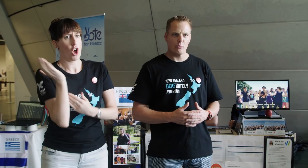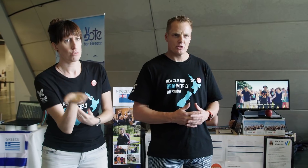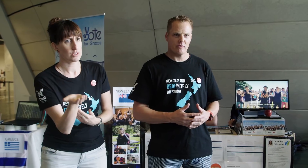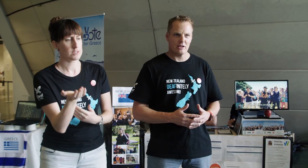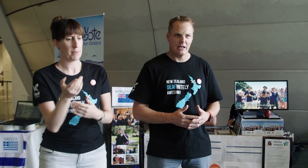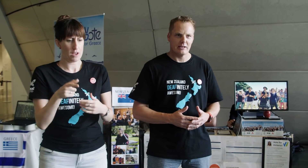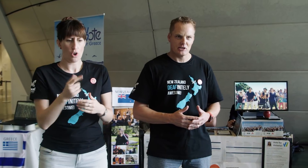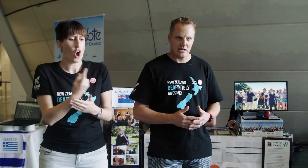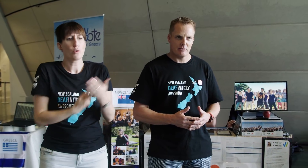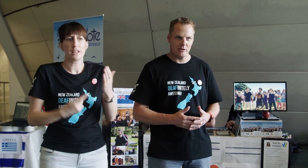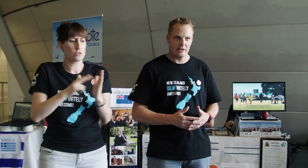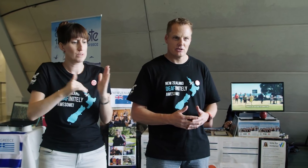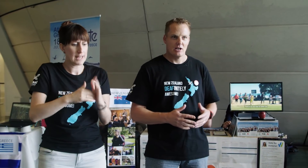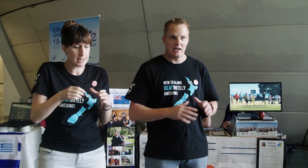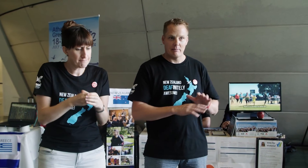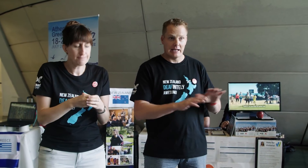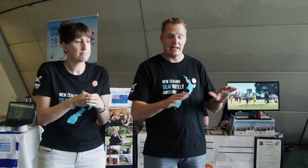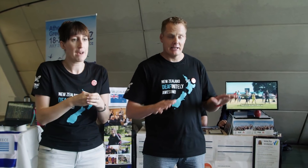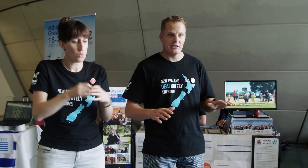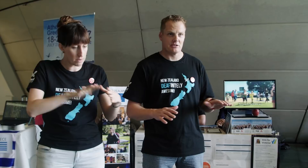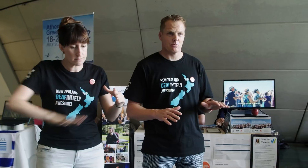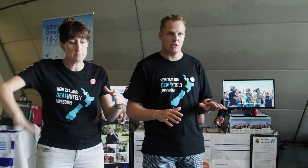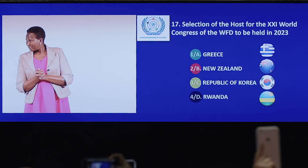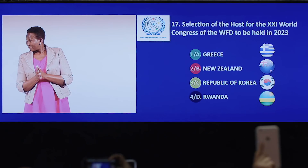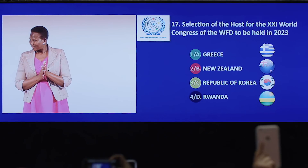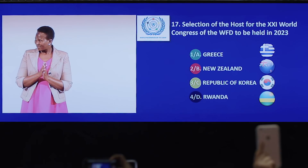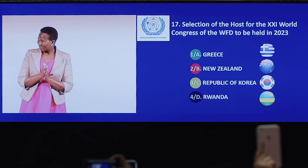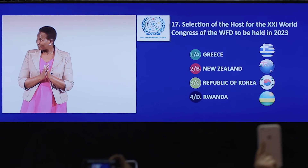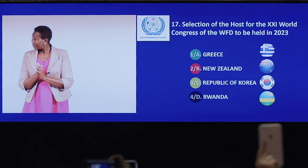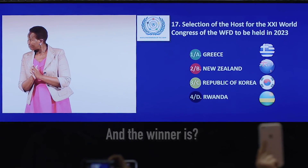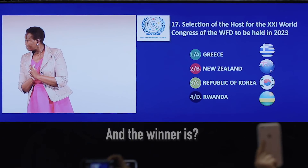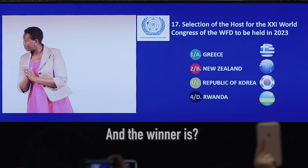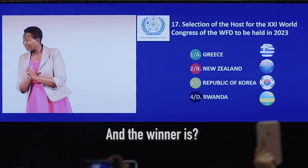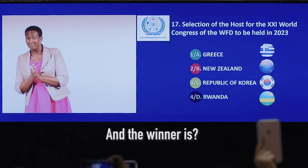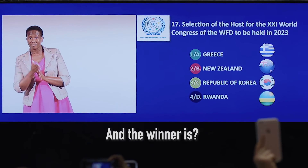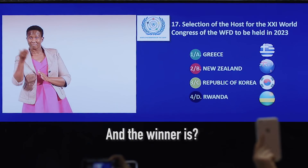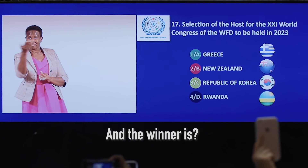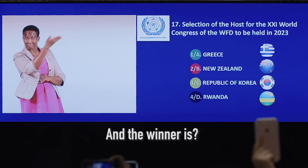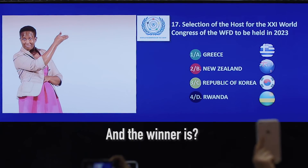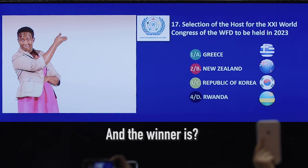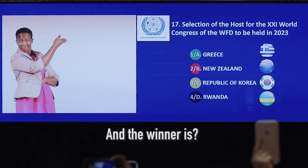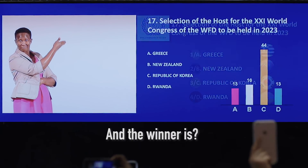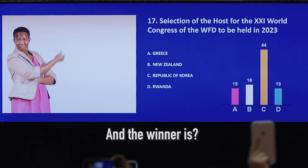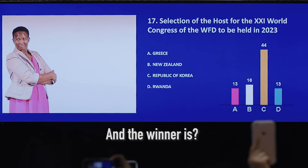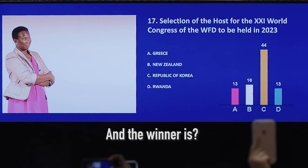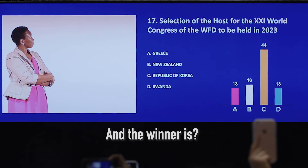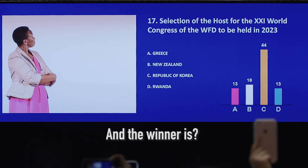We're not just looking to host it for New Zealand, we're looking to host it for the whole Pacific, the South Americans and Asians as well.